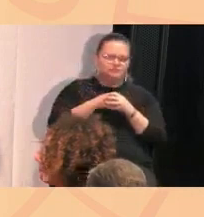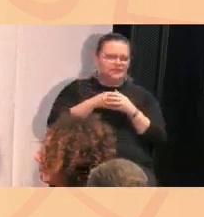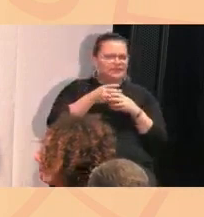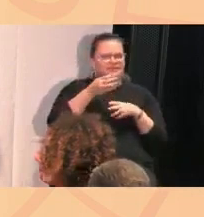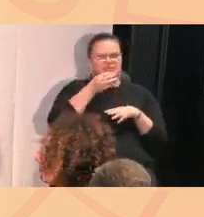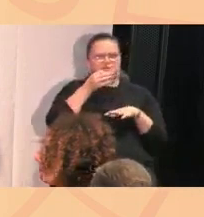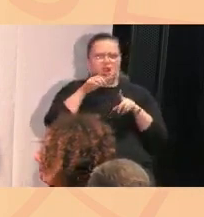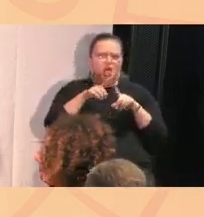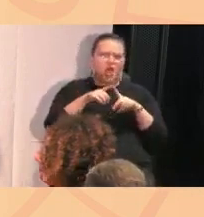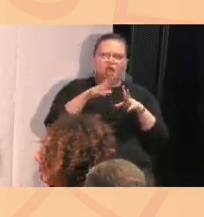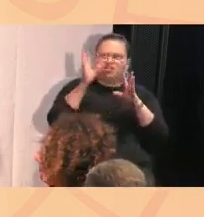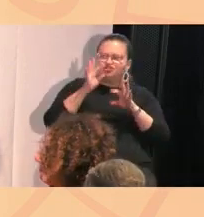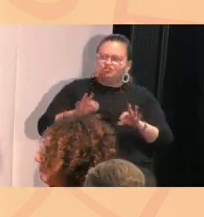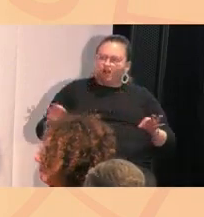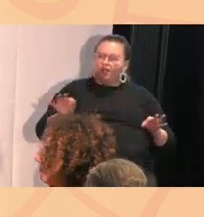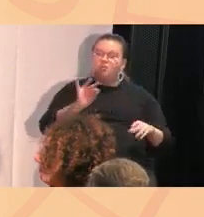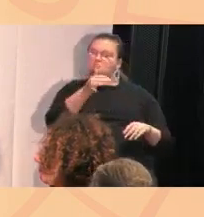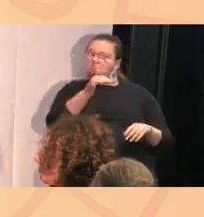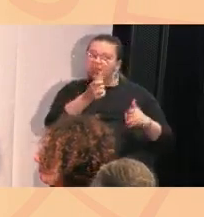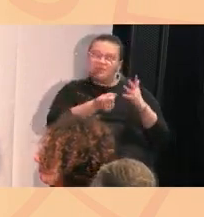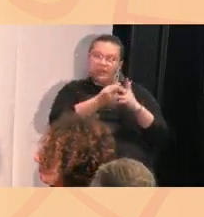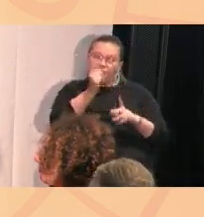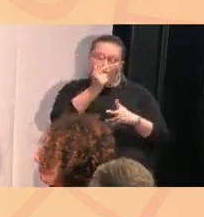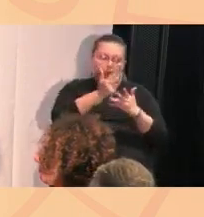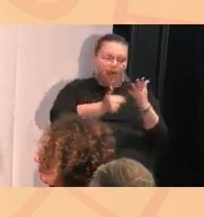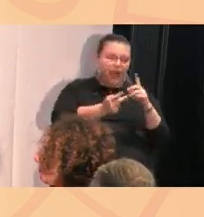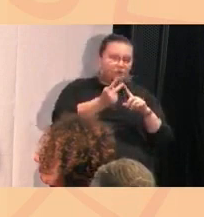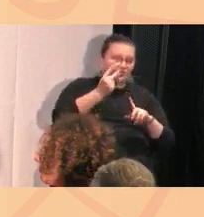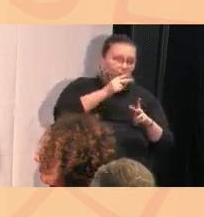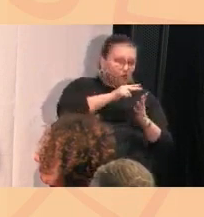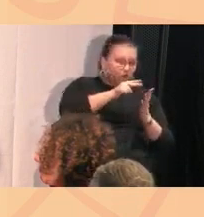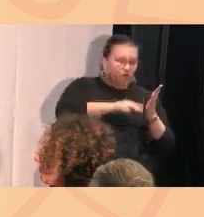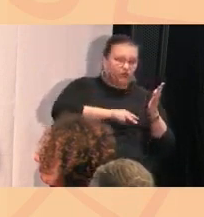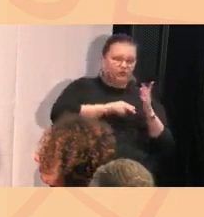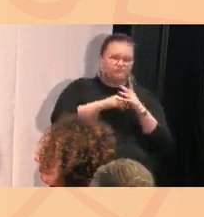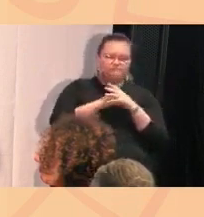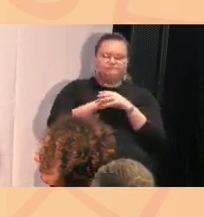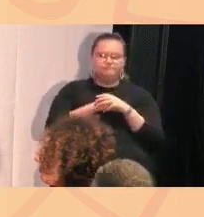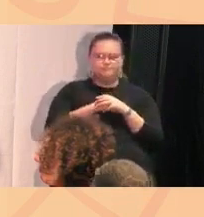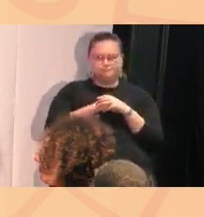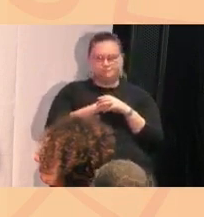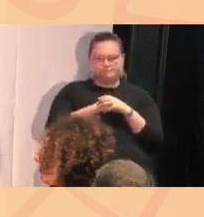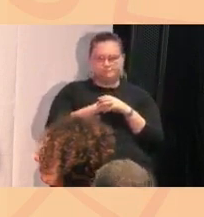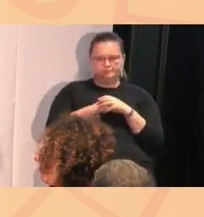you don't actually hear the public reaction to your work. That's just some sort of given almost that there's